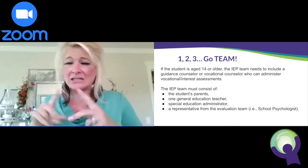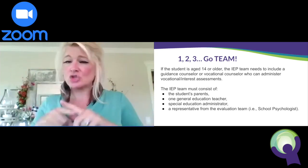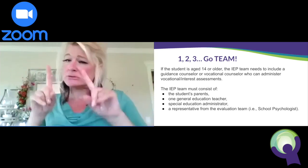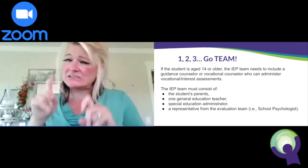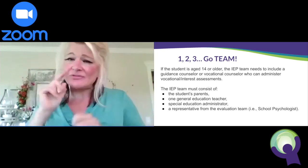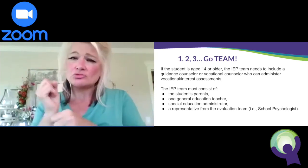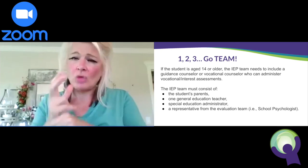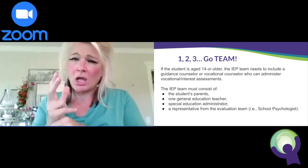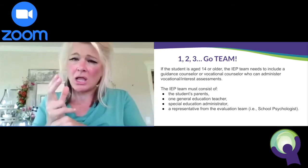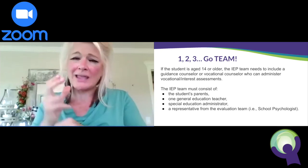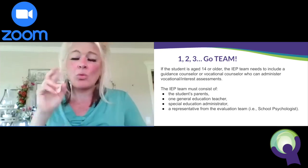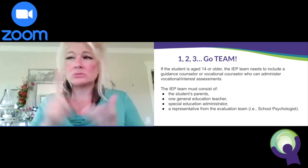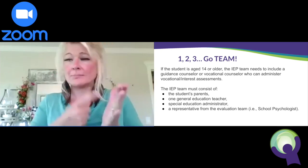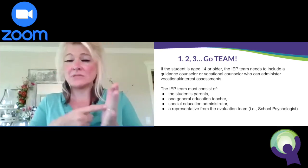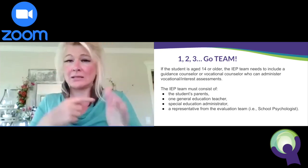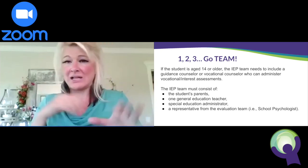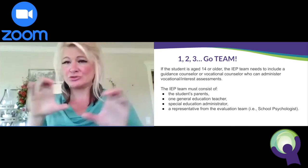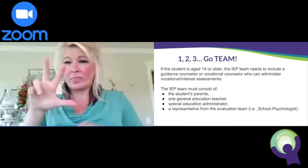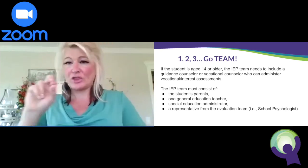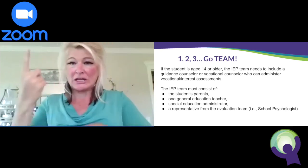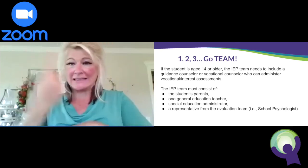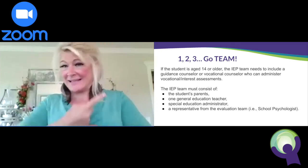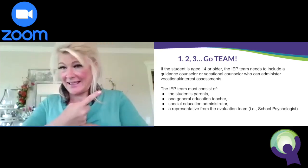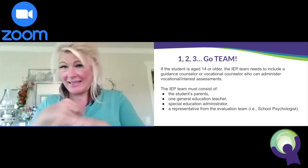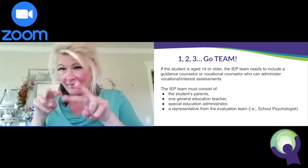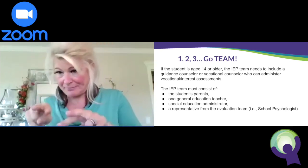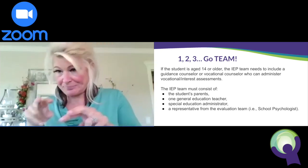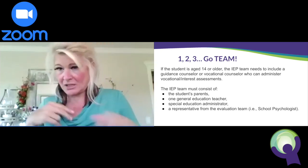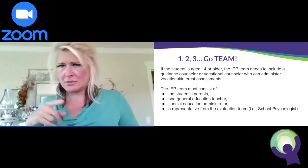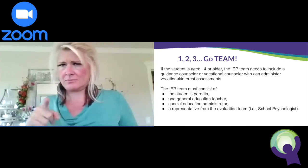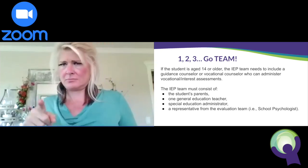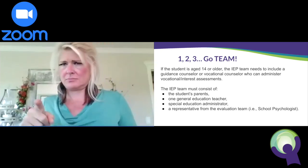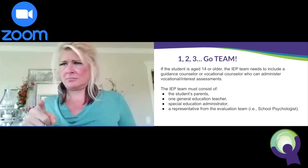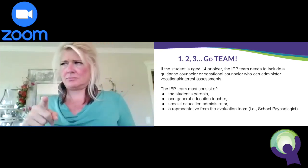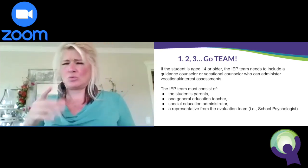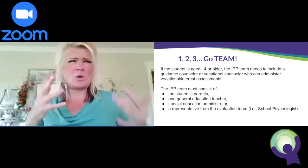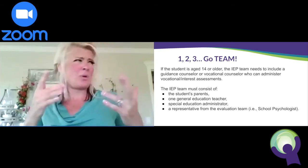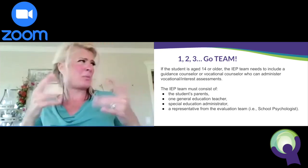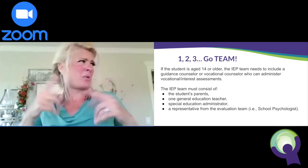and I get it and I look at all of them and they're testing. I look at their 30-day evaluation and